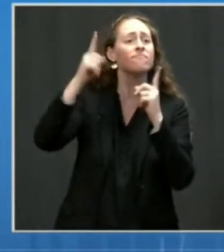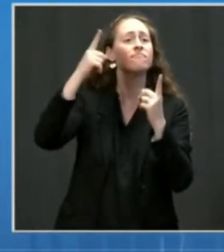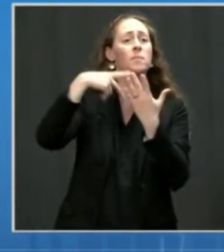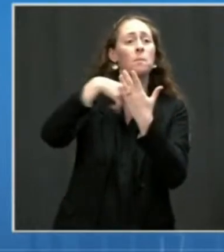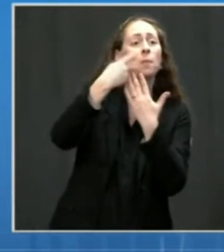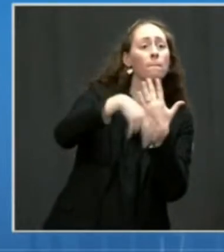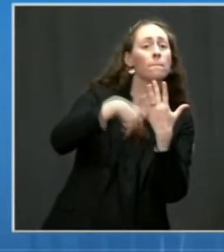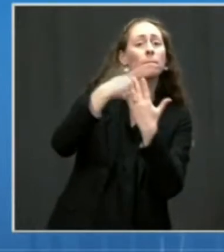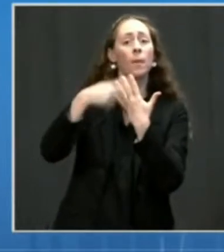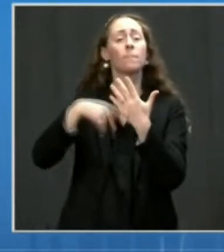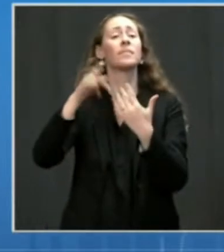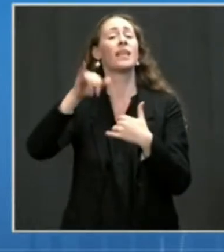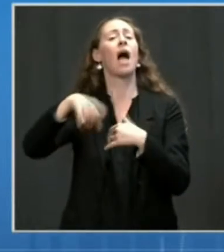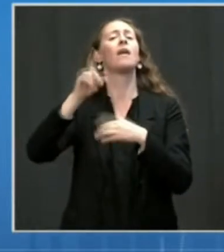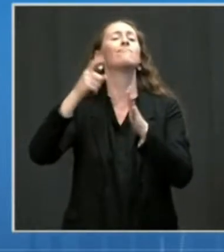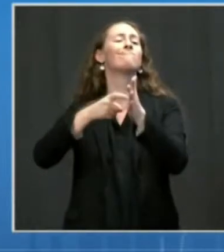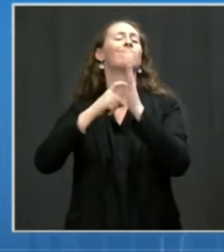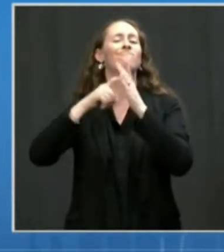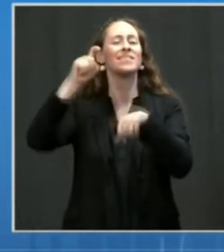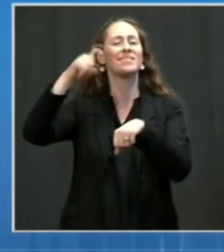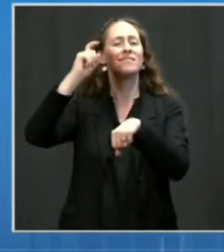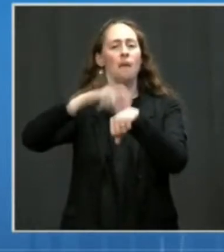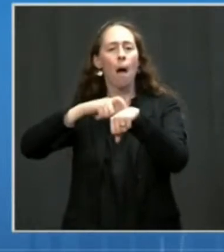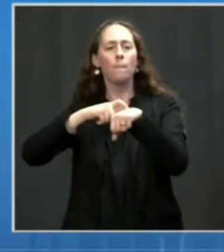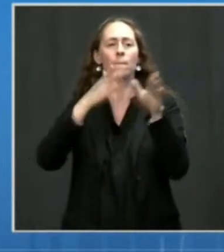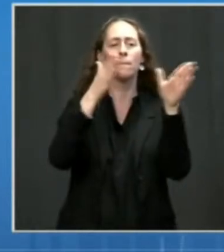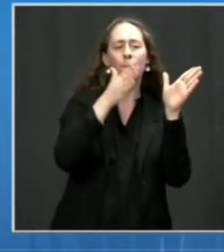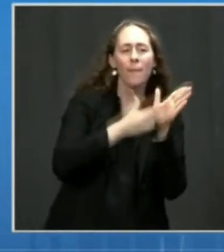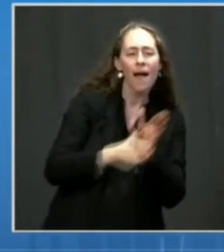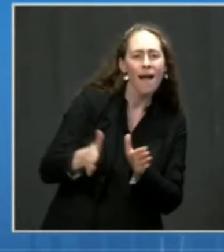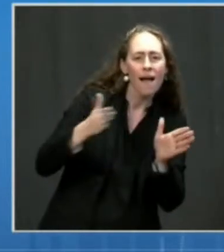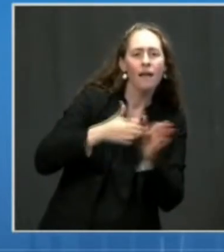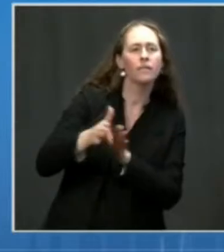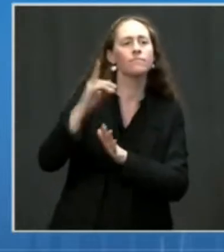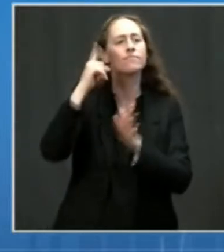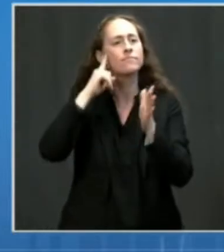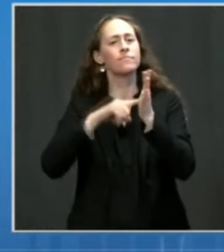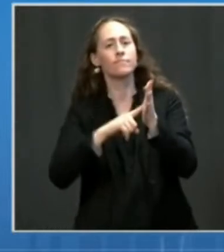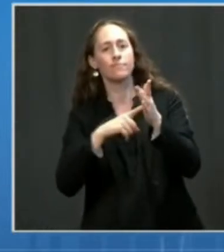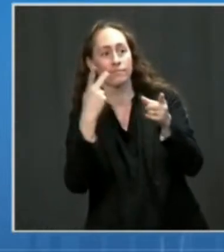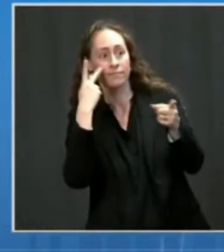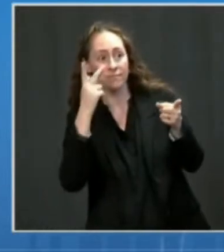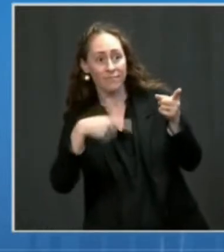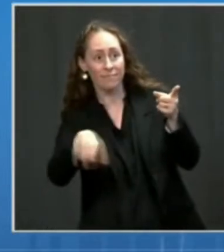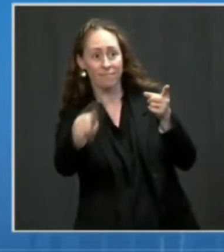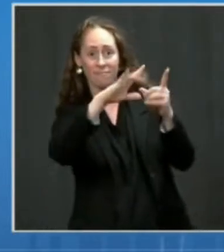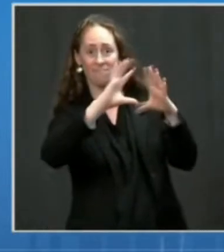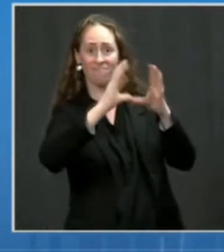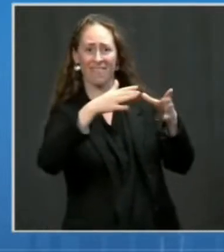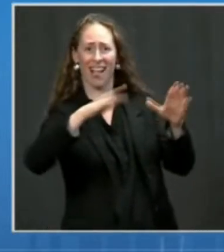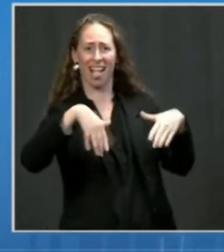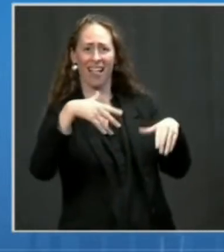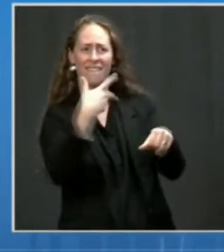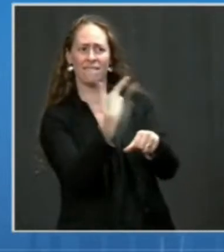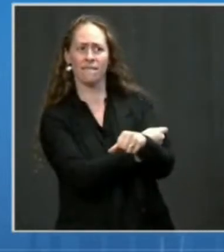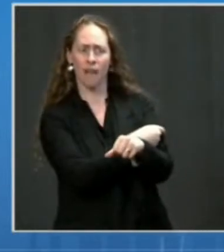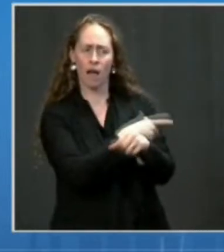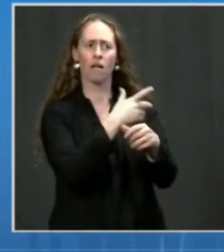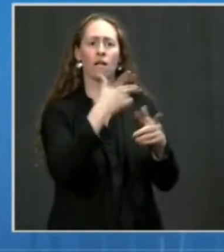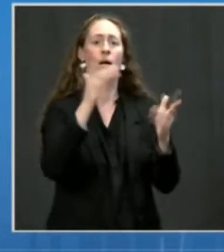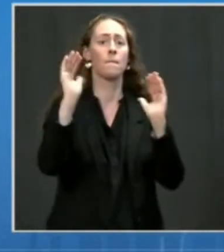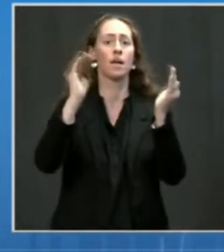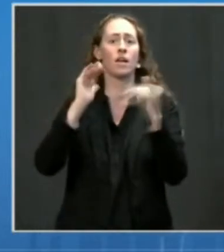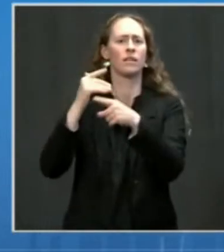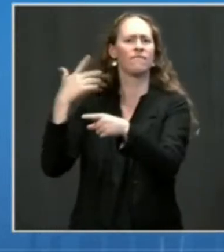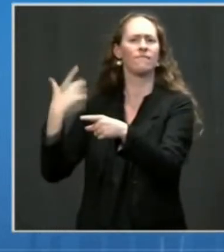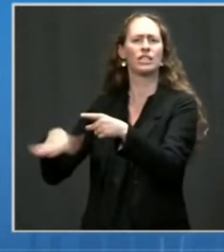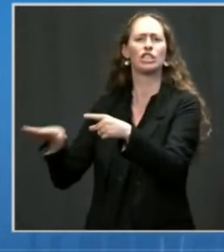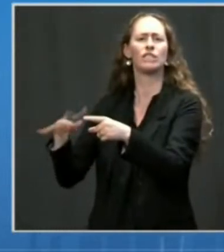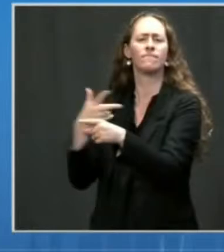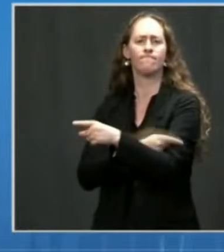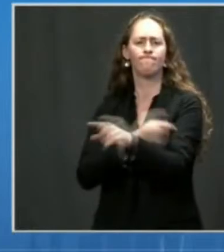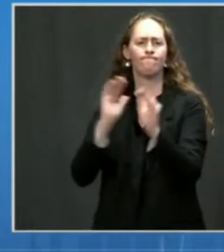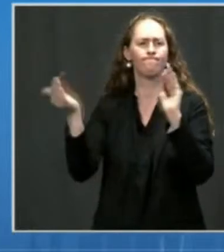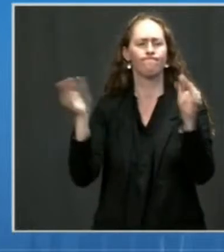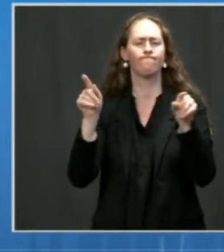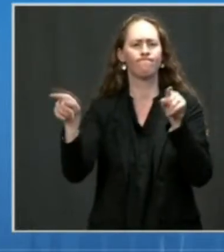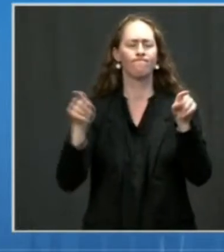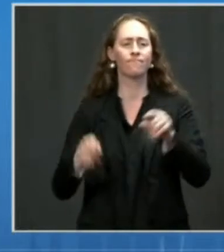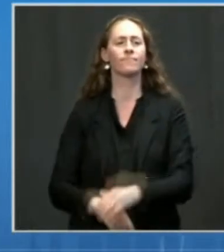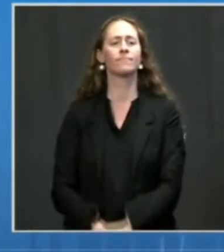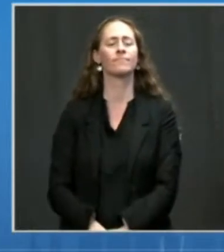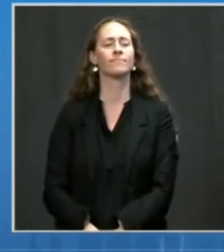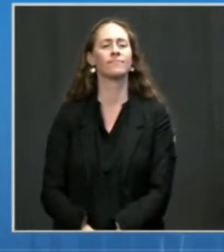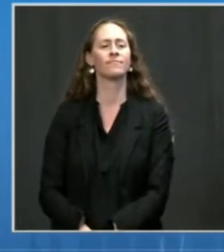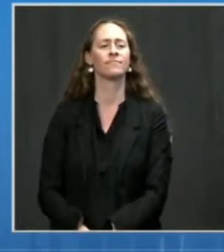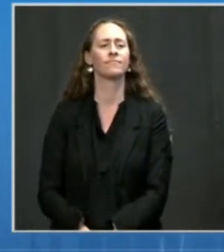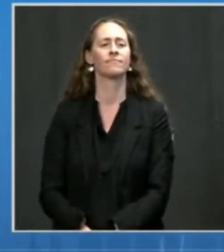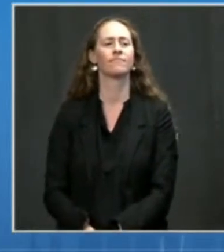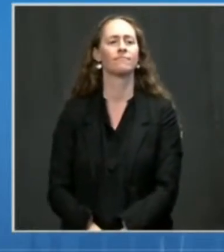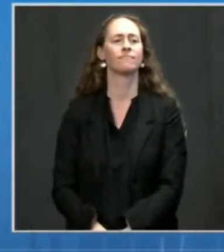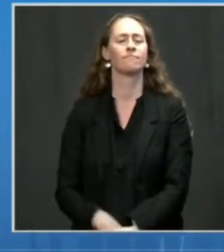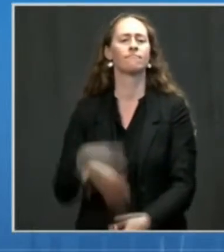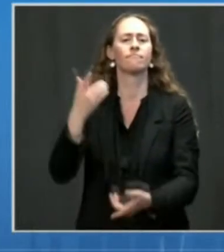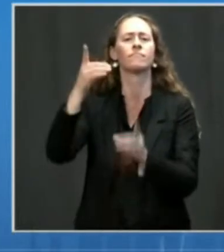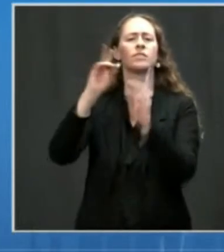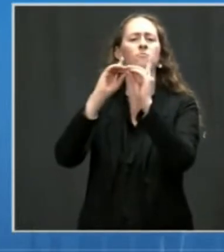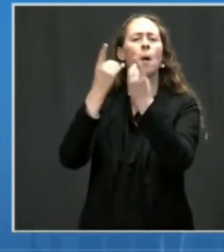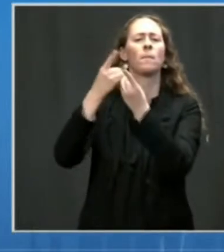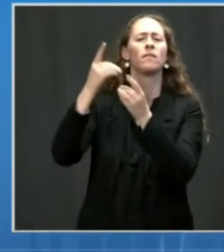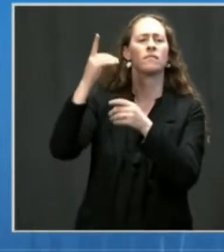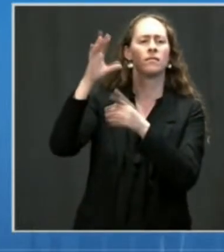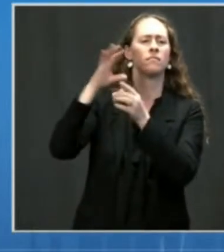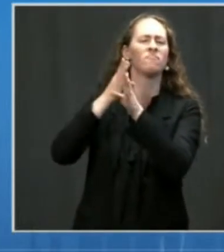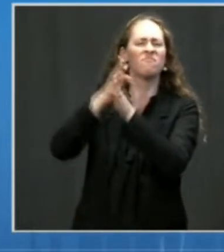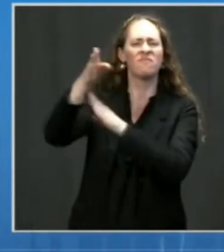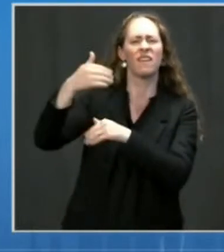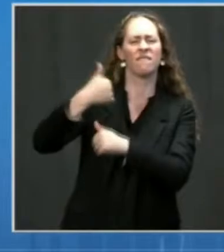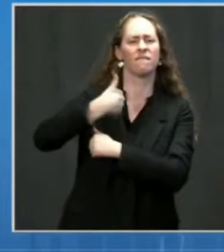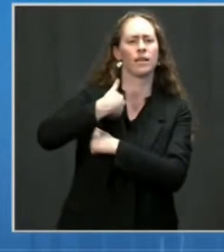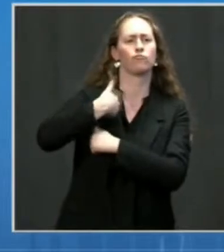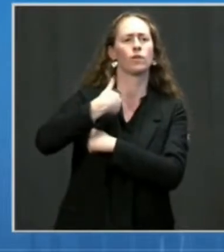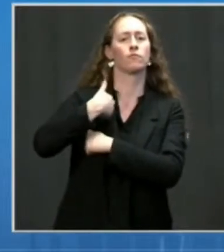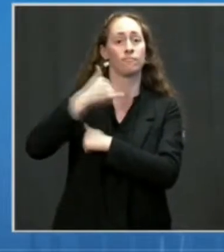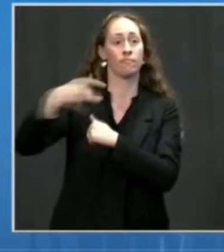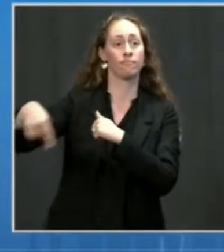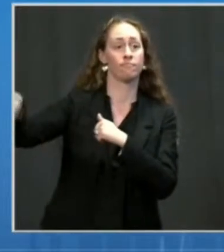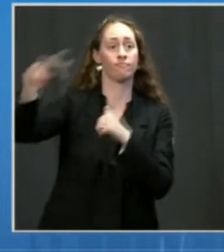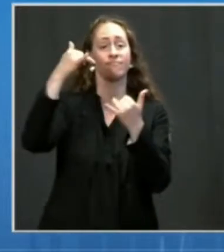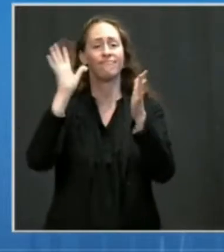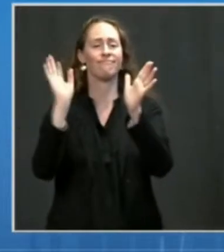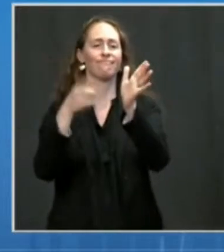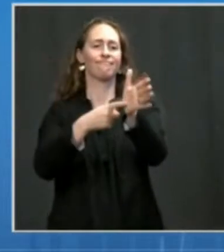ARMS, WE SHOULD USE THEM.